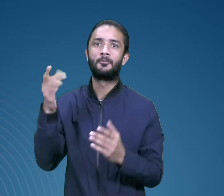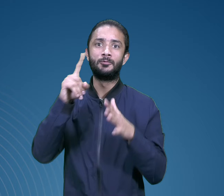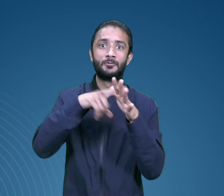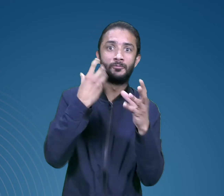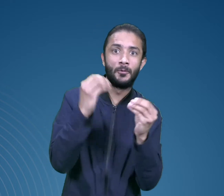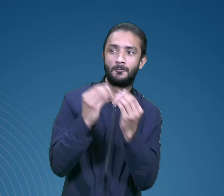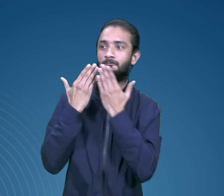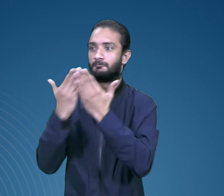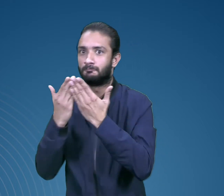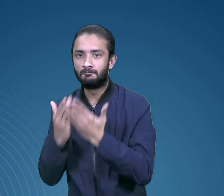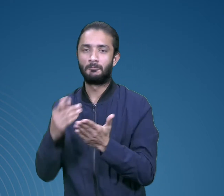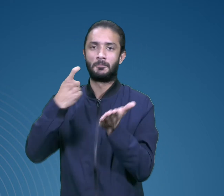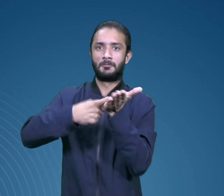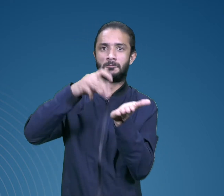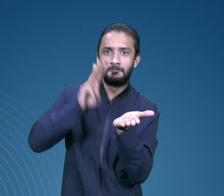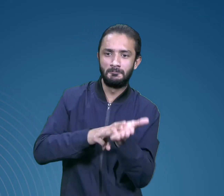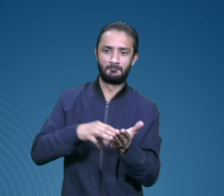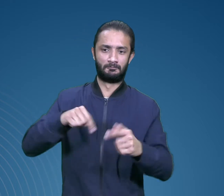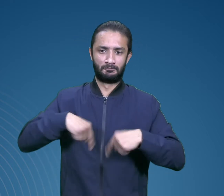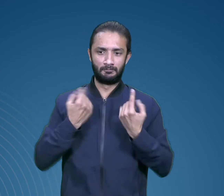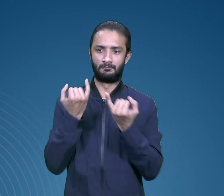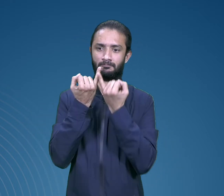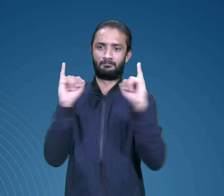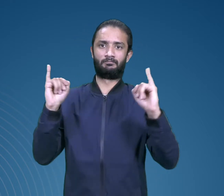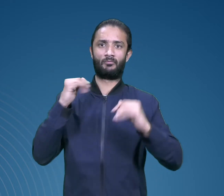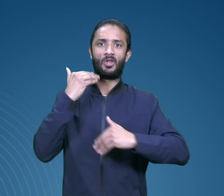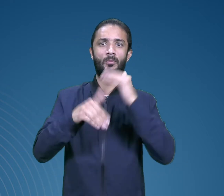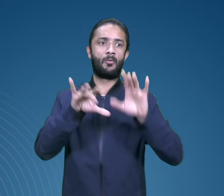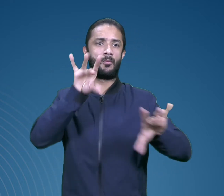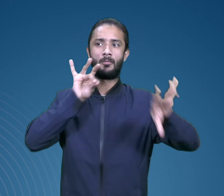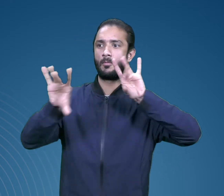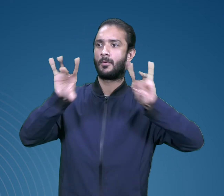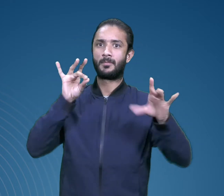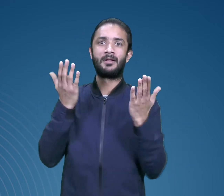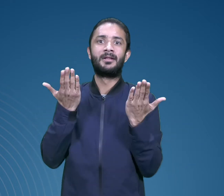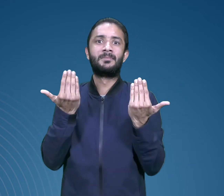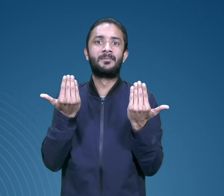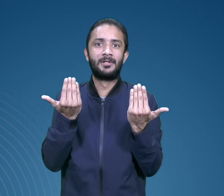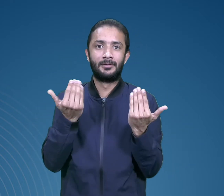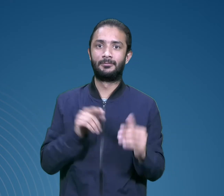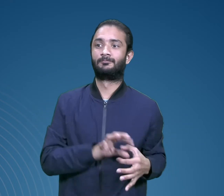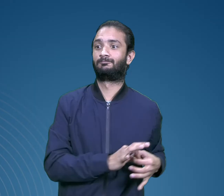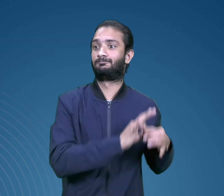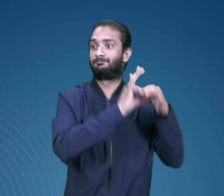career and all other aspects of life independently and make informed choices.